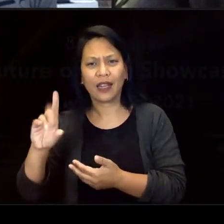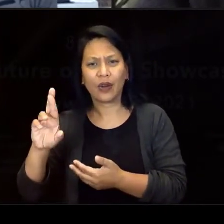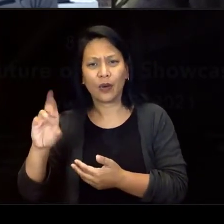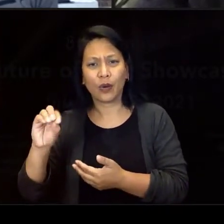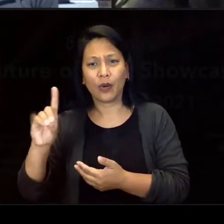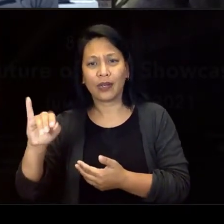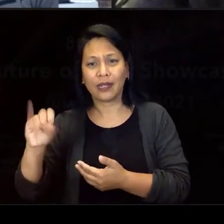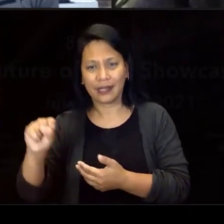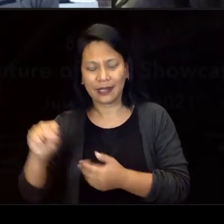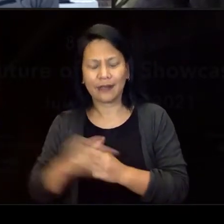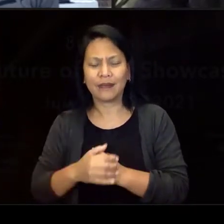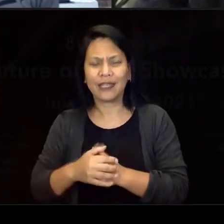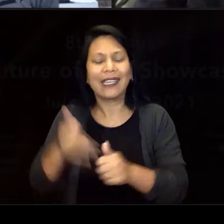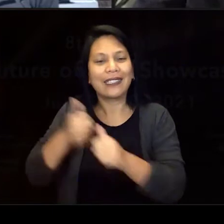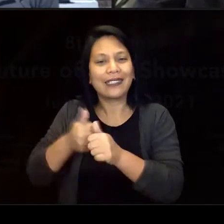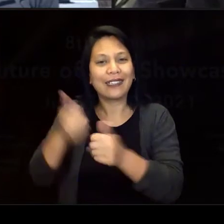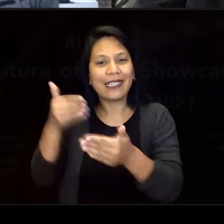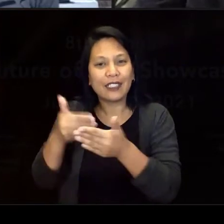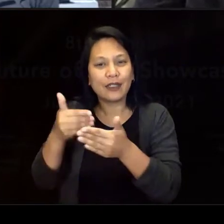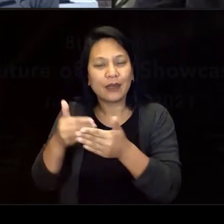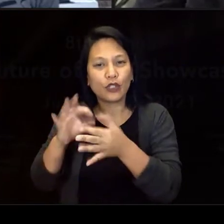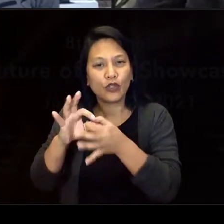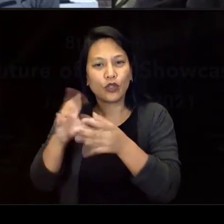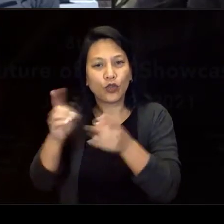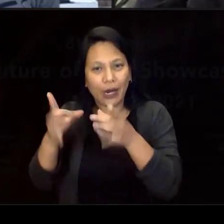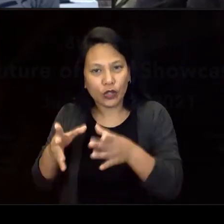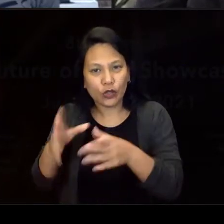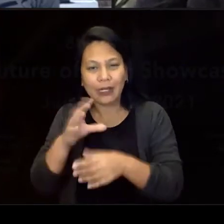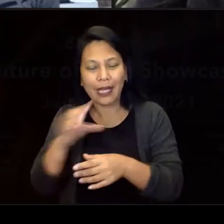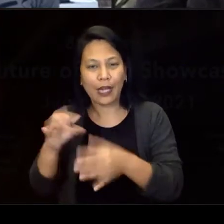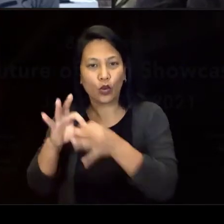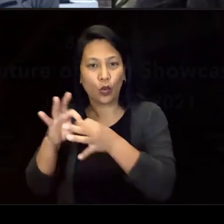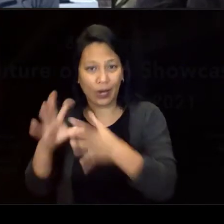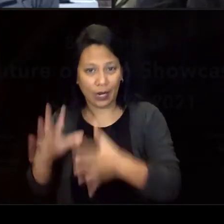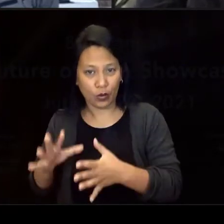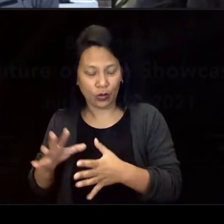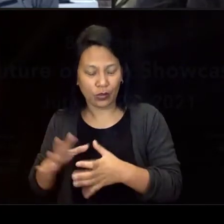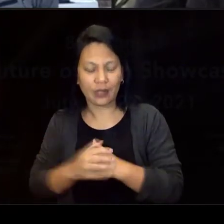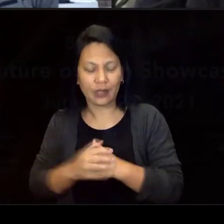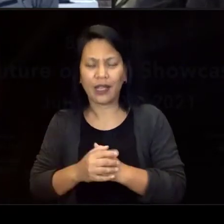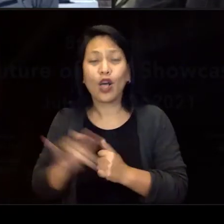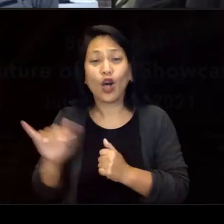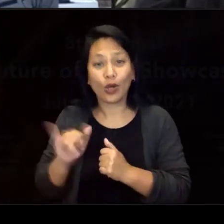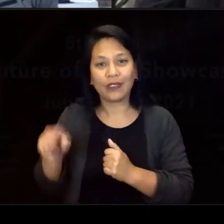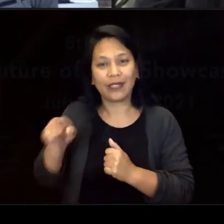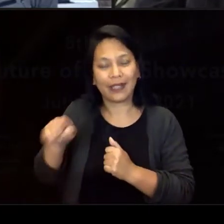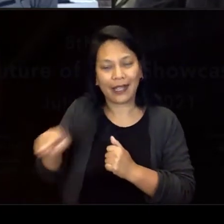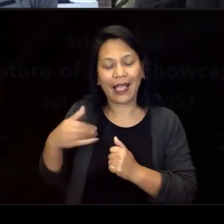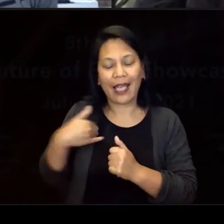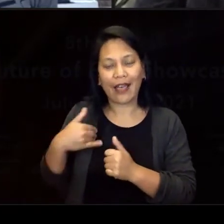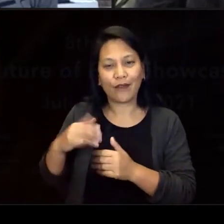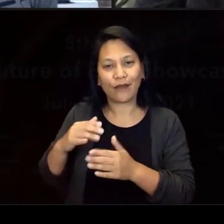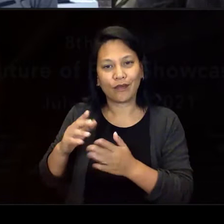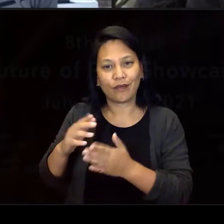Is Intimacy Directors and Coordinators. And that also has online courses to a certain point.